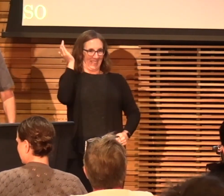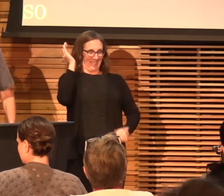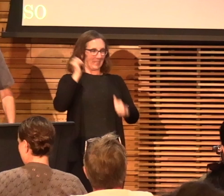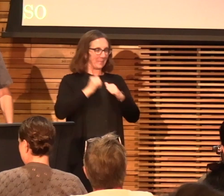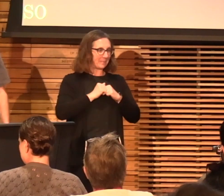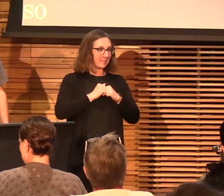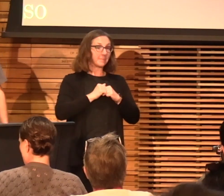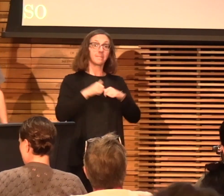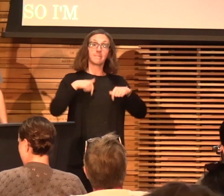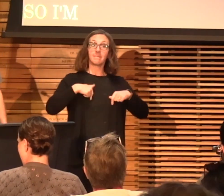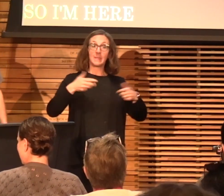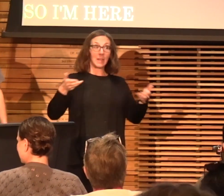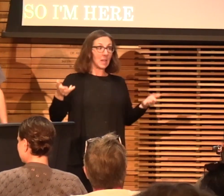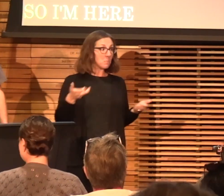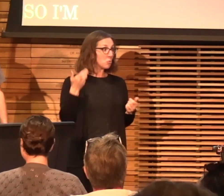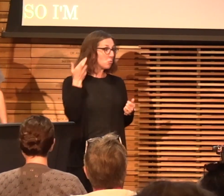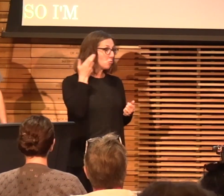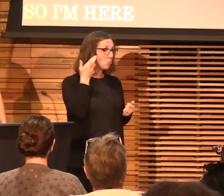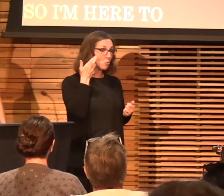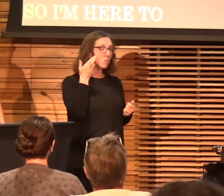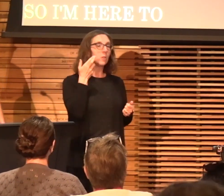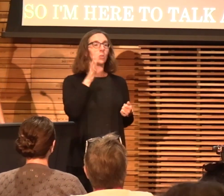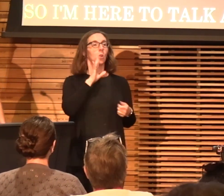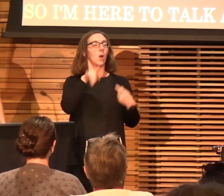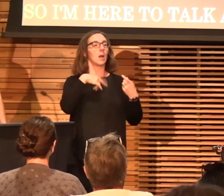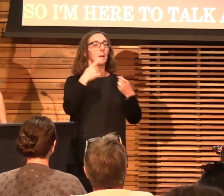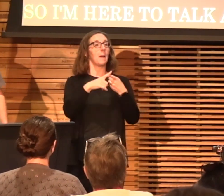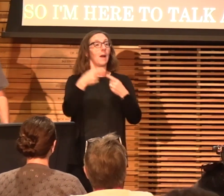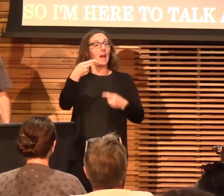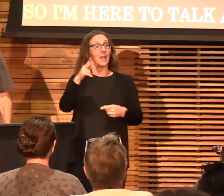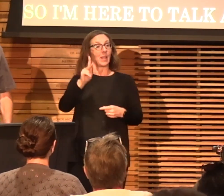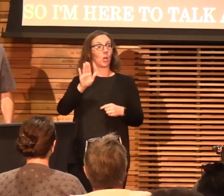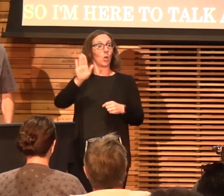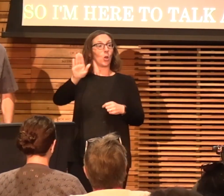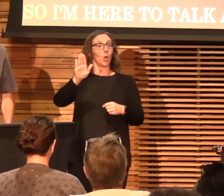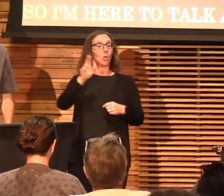So I'm here to talk about Helen Keller's 1951 tour of South Africa.